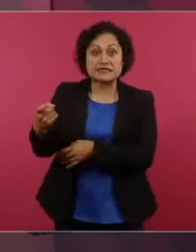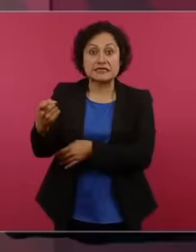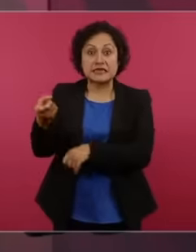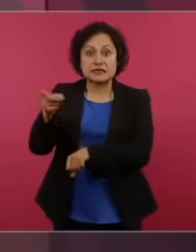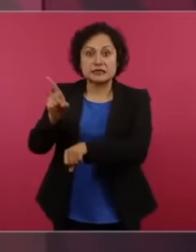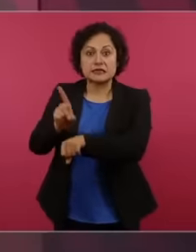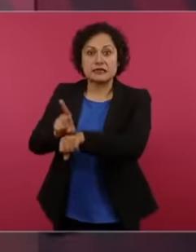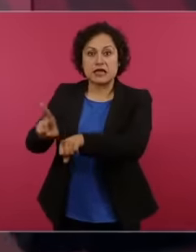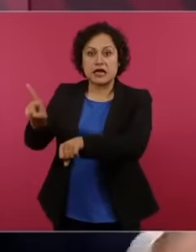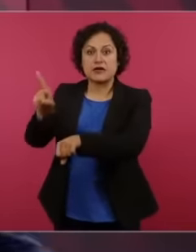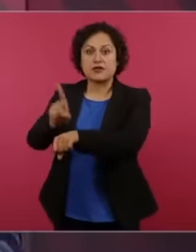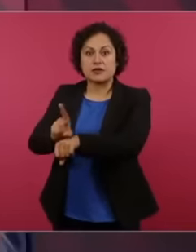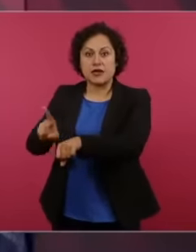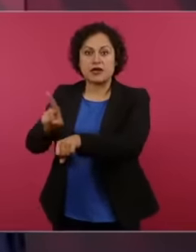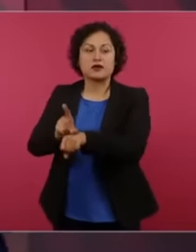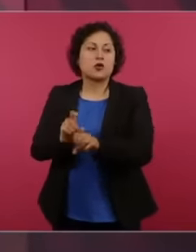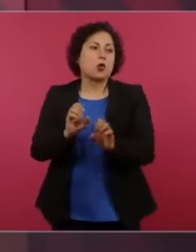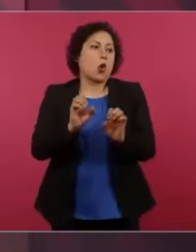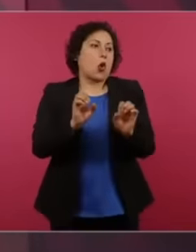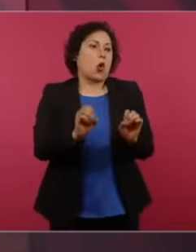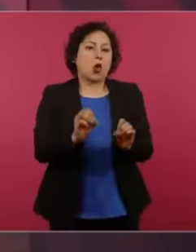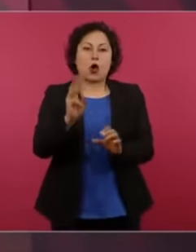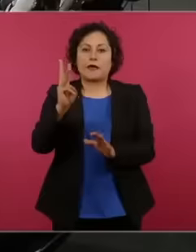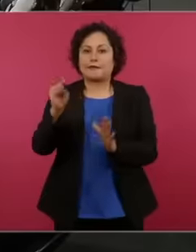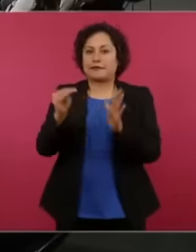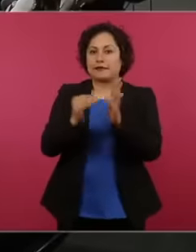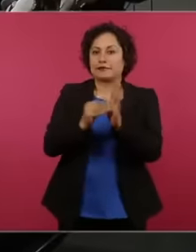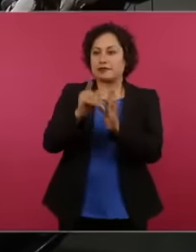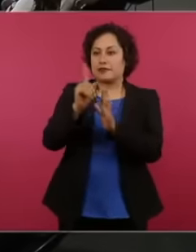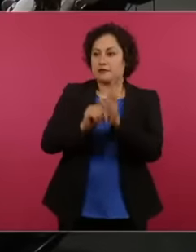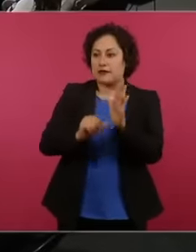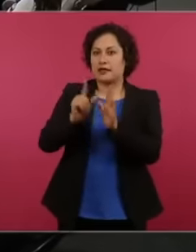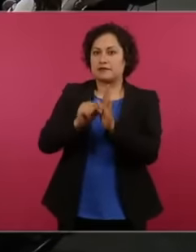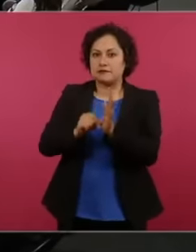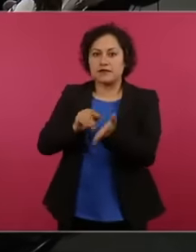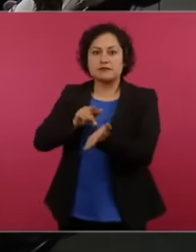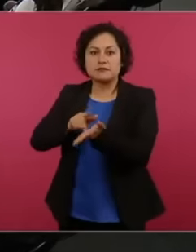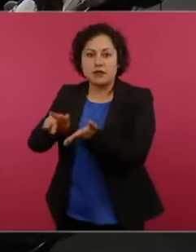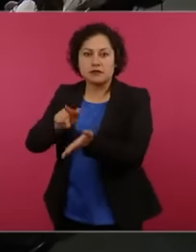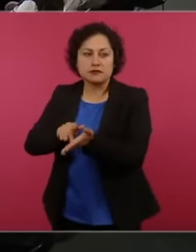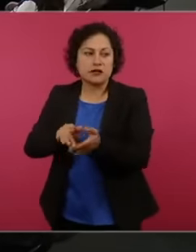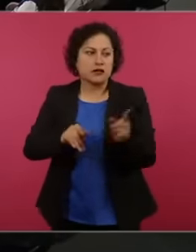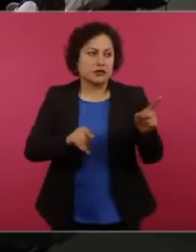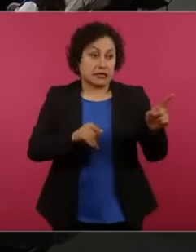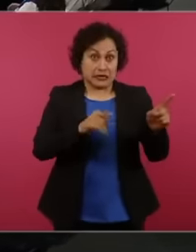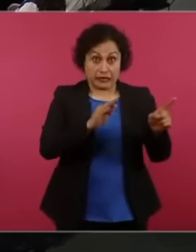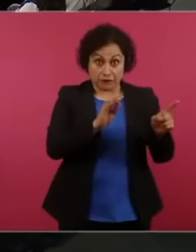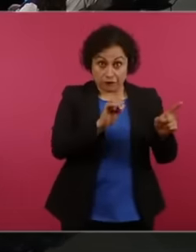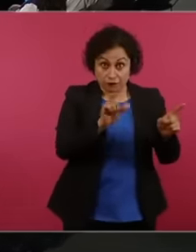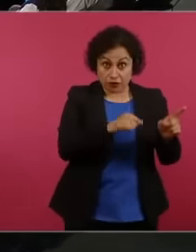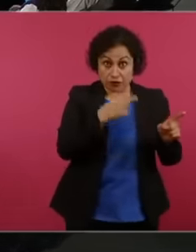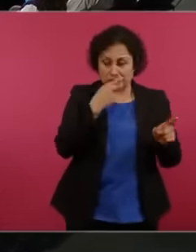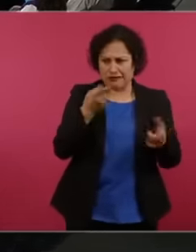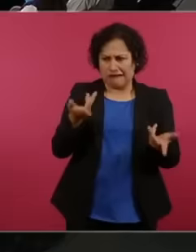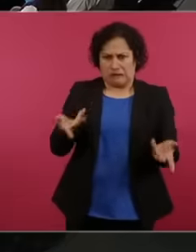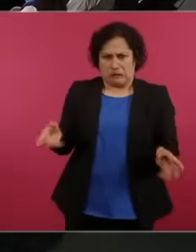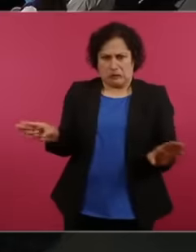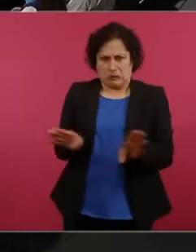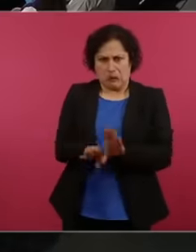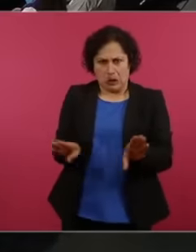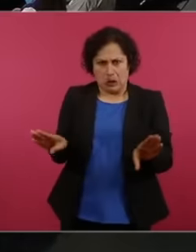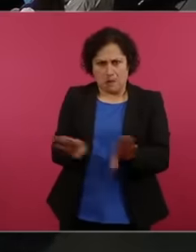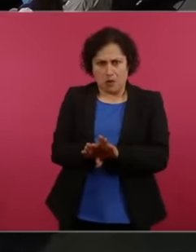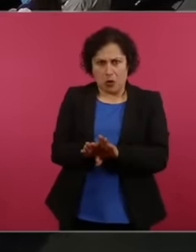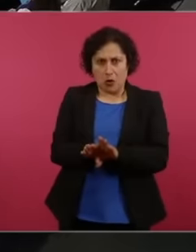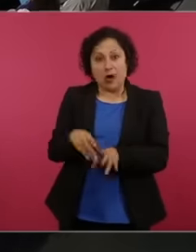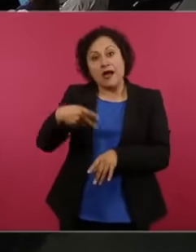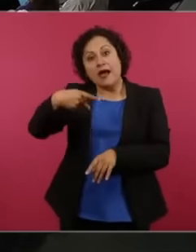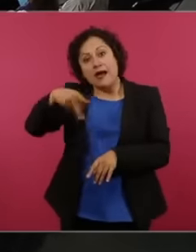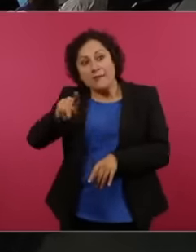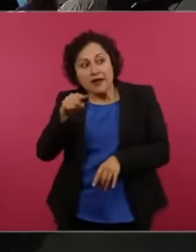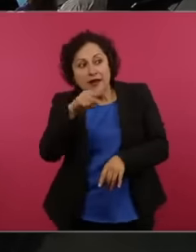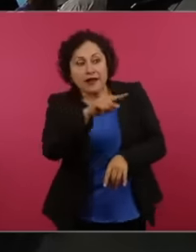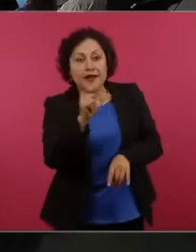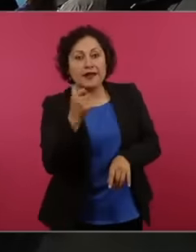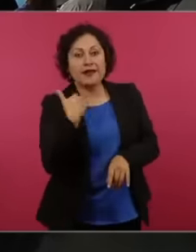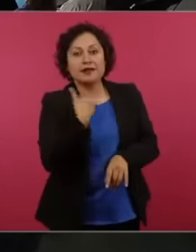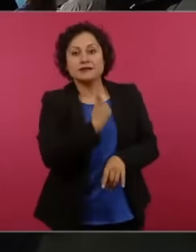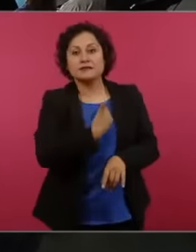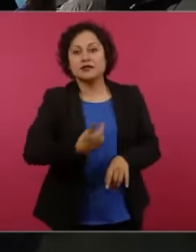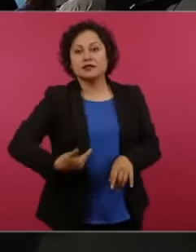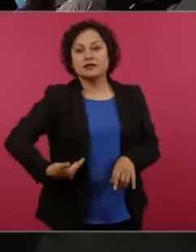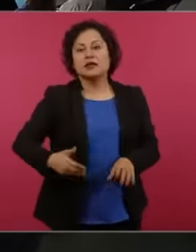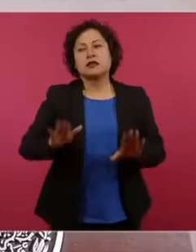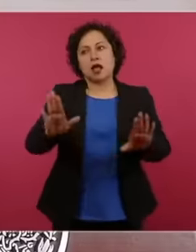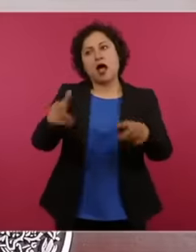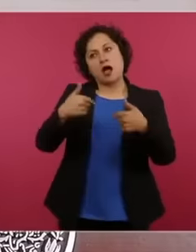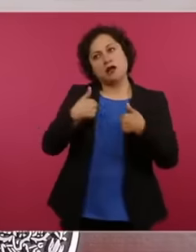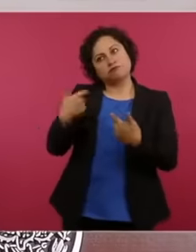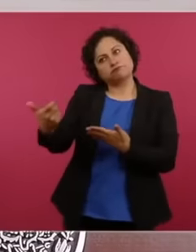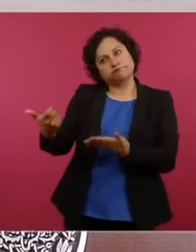3,000 pesos a month to me, yes, if I am a former president, I receive a pension of 5 million. pesos